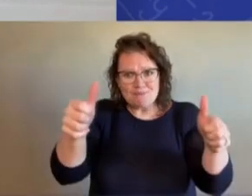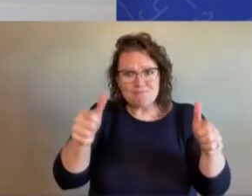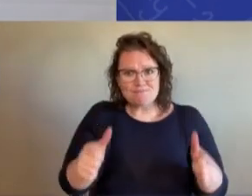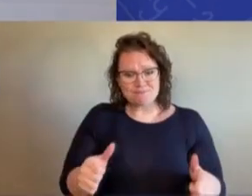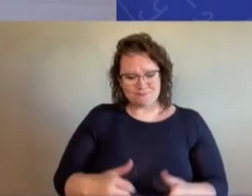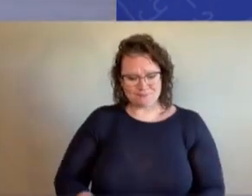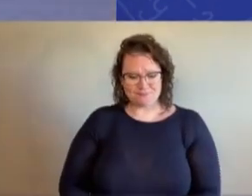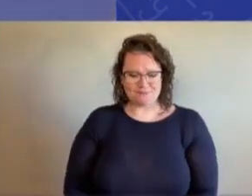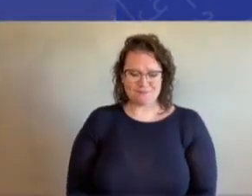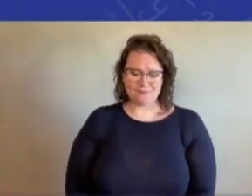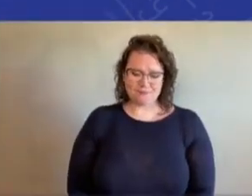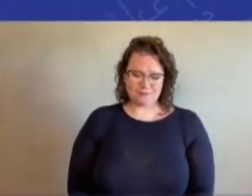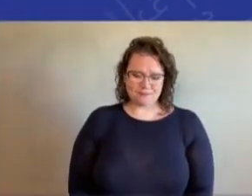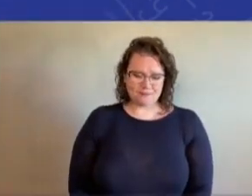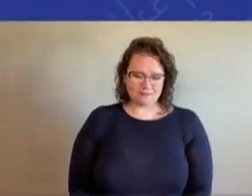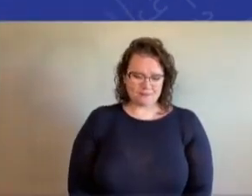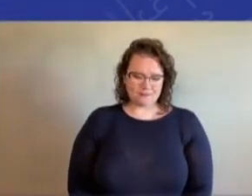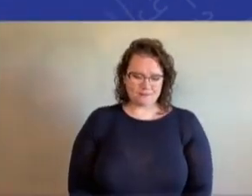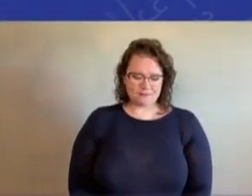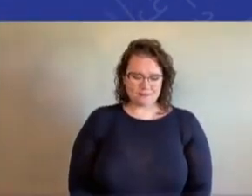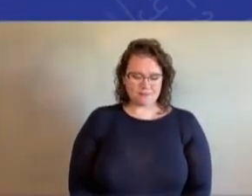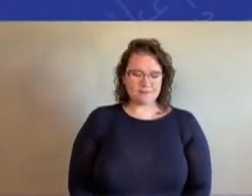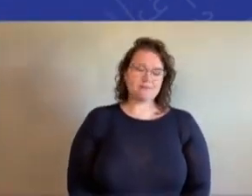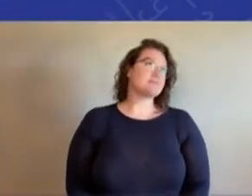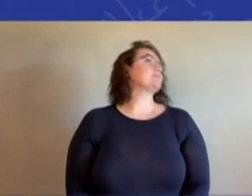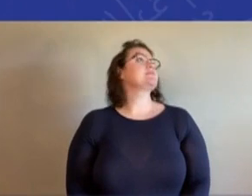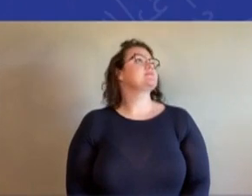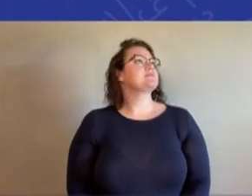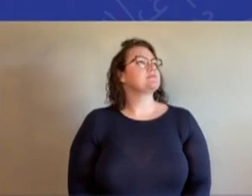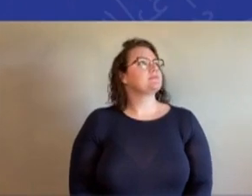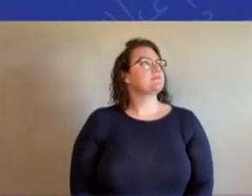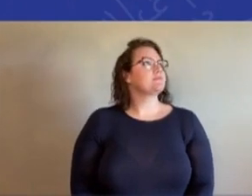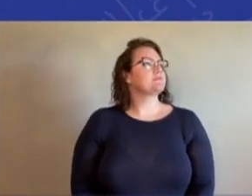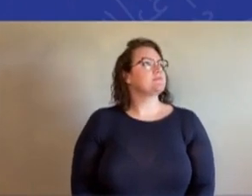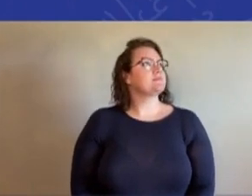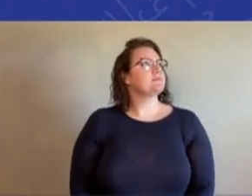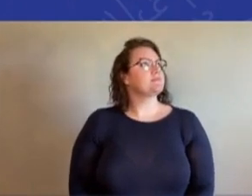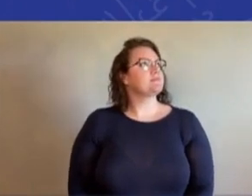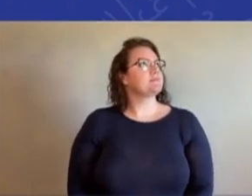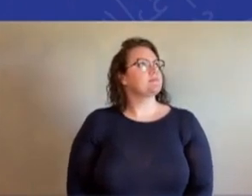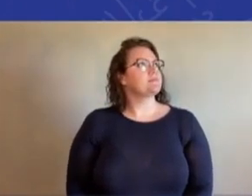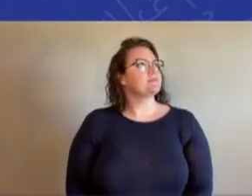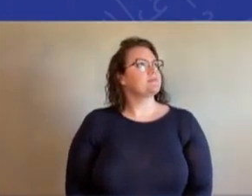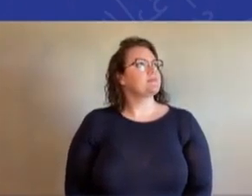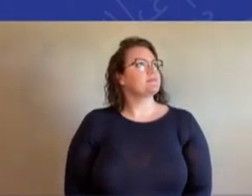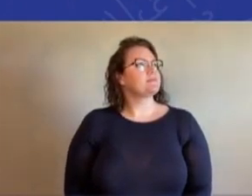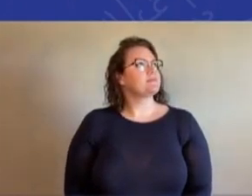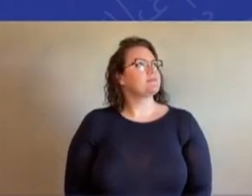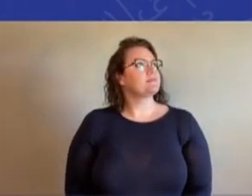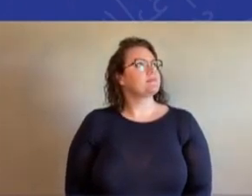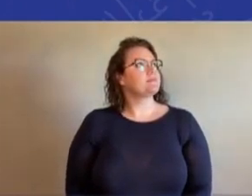to @pcs pcec and submit pictures of your creations. We would love to see it and we love to share it. Thank you to those of you who